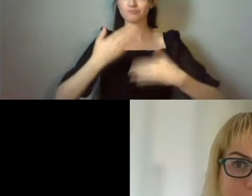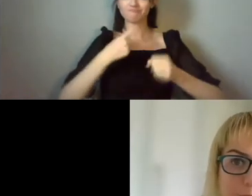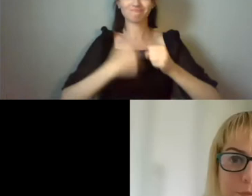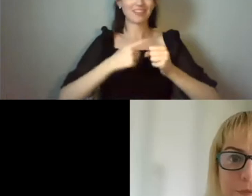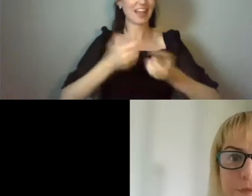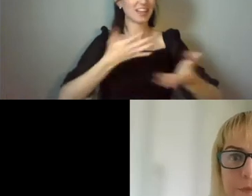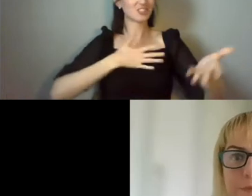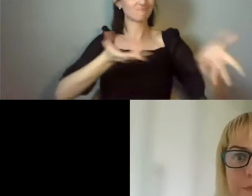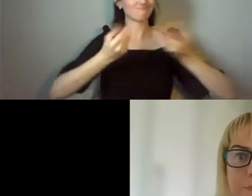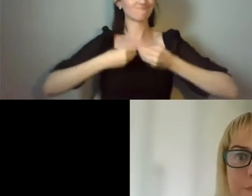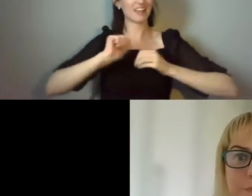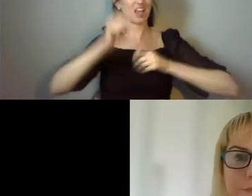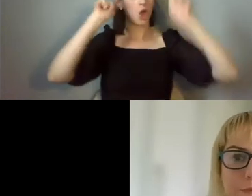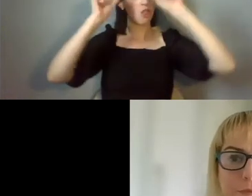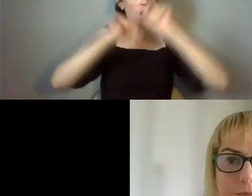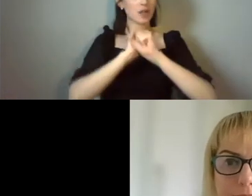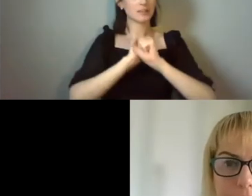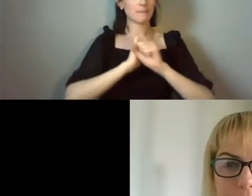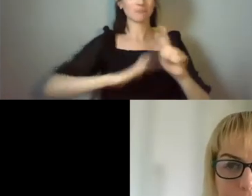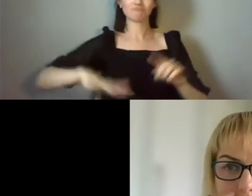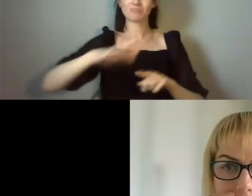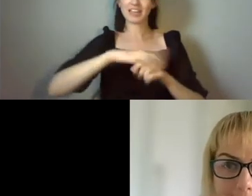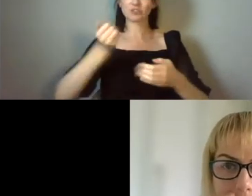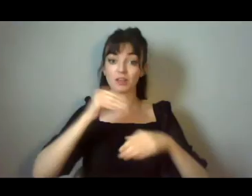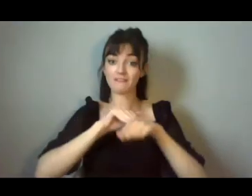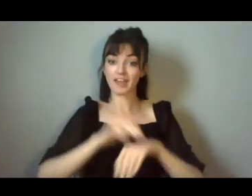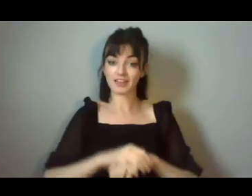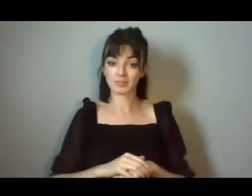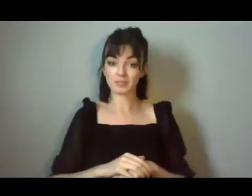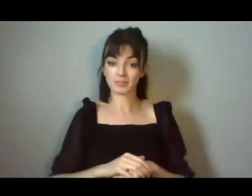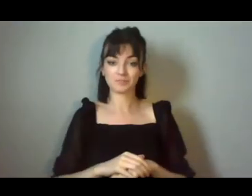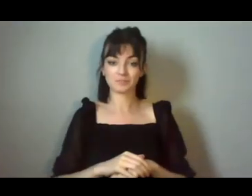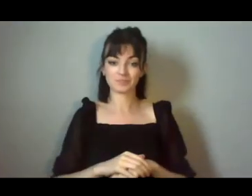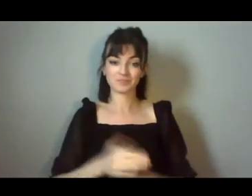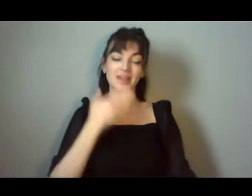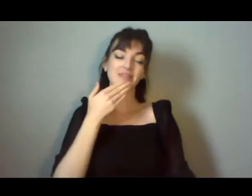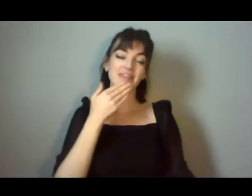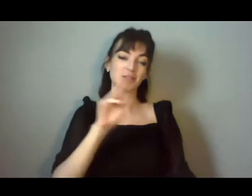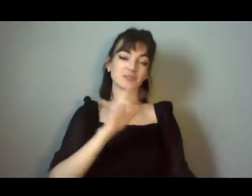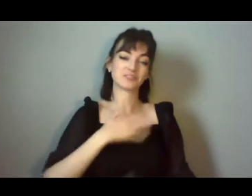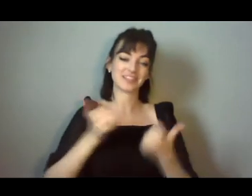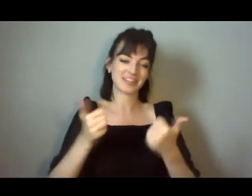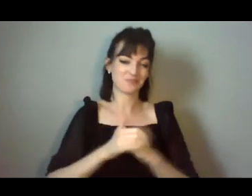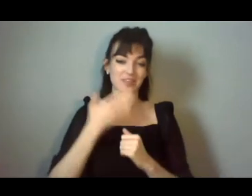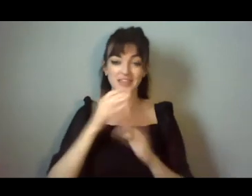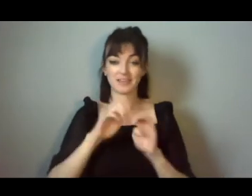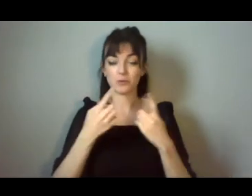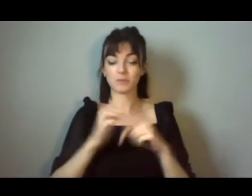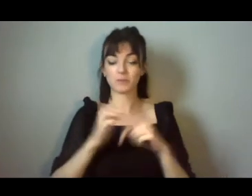and about the sector and the impact. >>: From a National Advocacy Service,